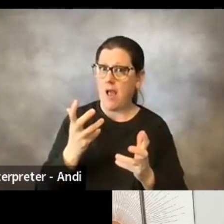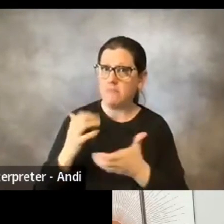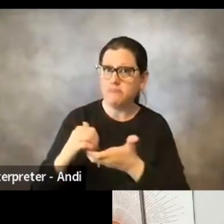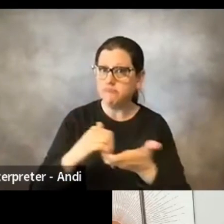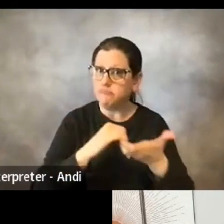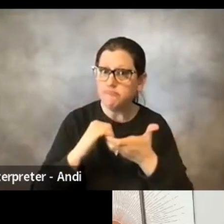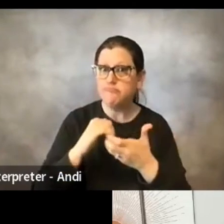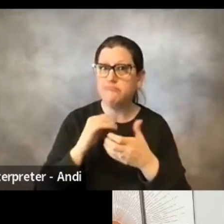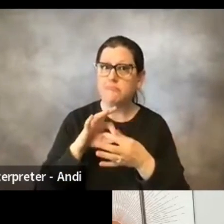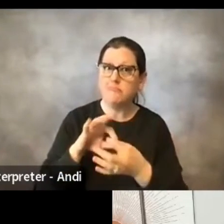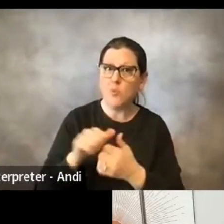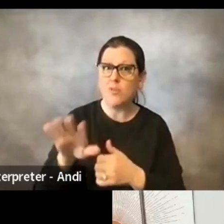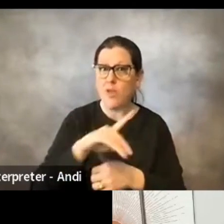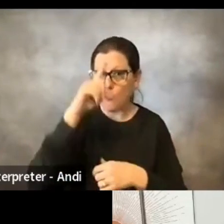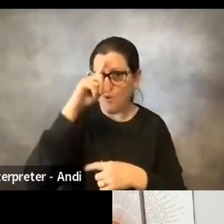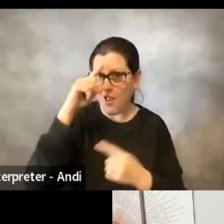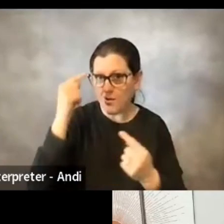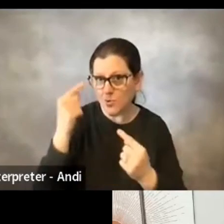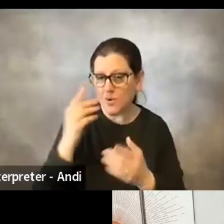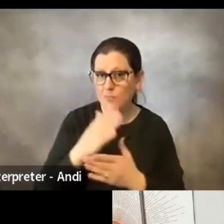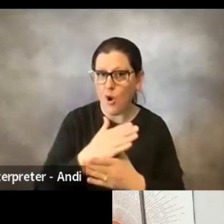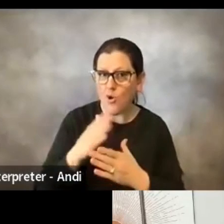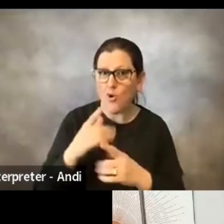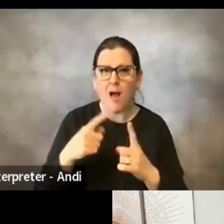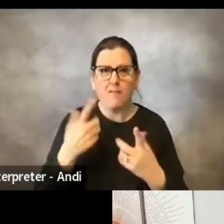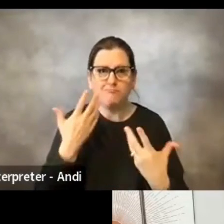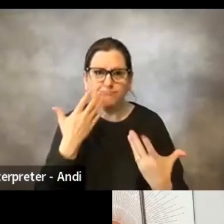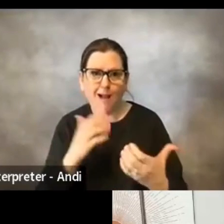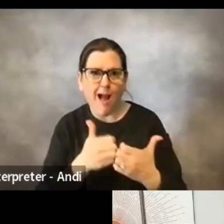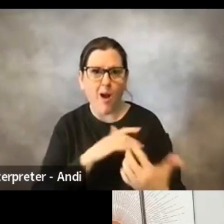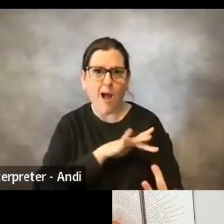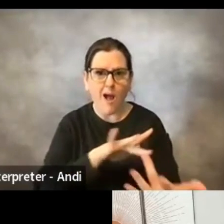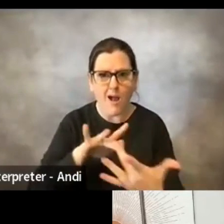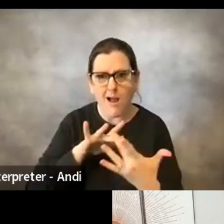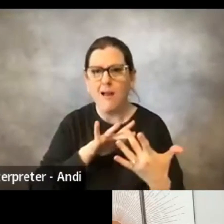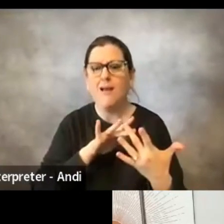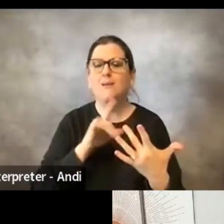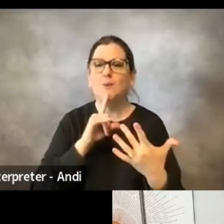brain injury partners, but weren't quite sure how to make that outreach. And it was so wonderful to be able to help